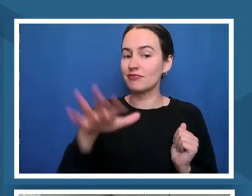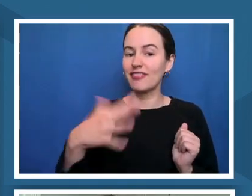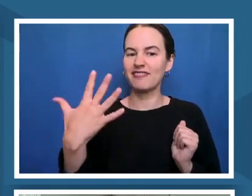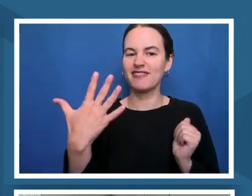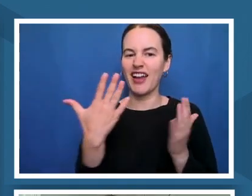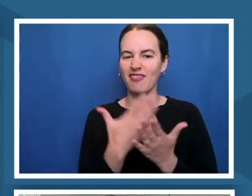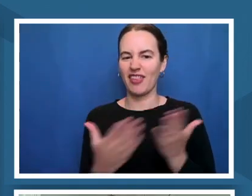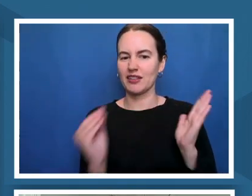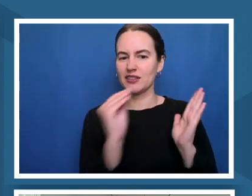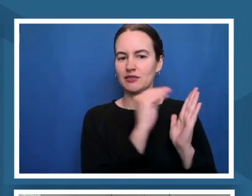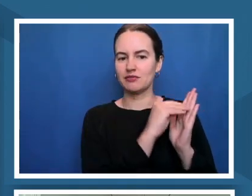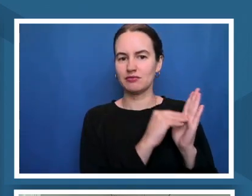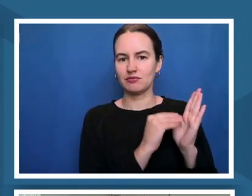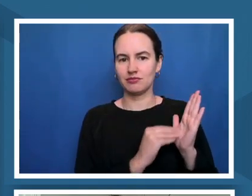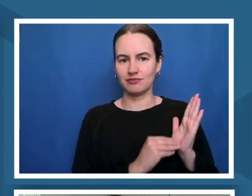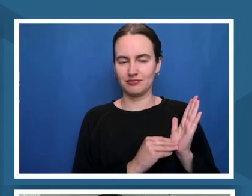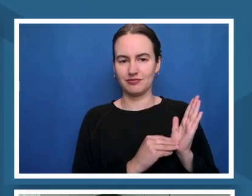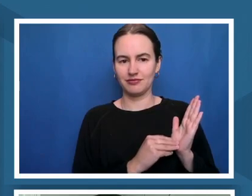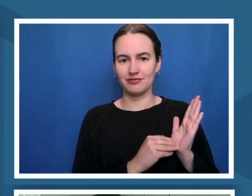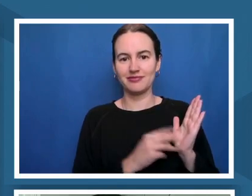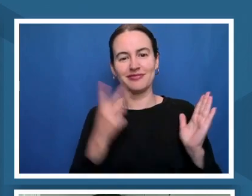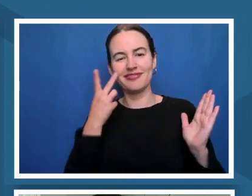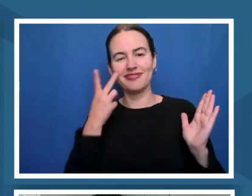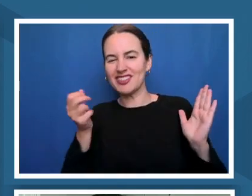and i see jen's doing that